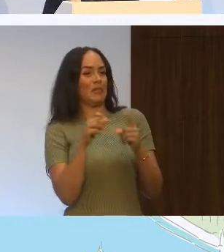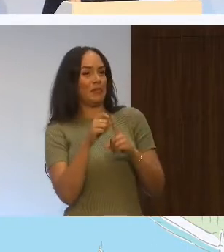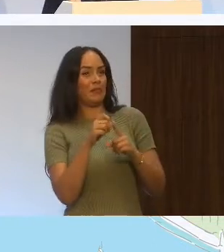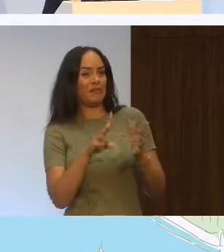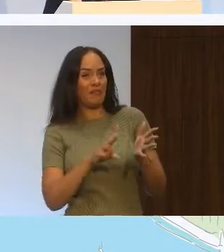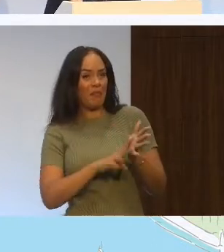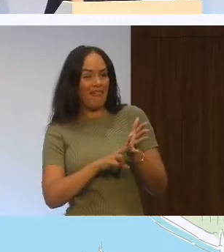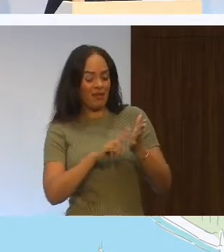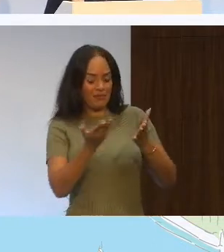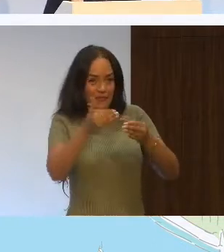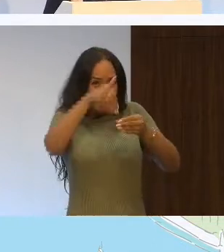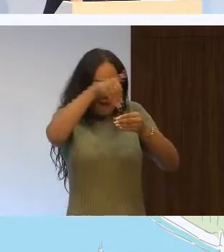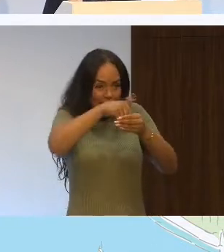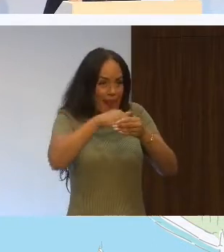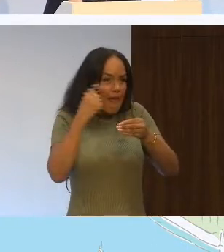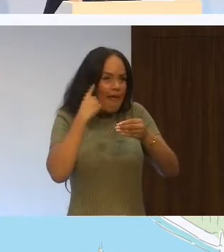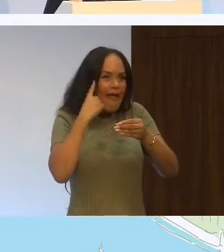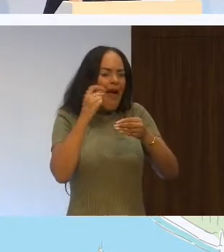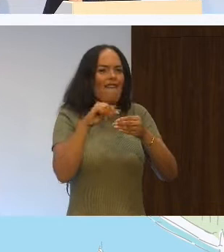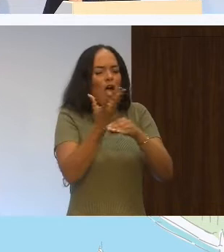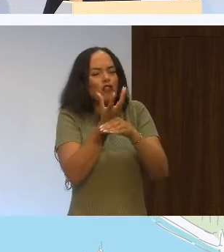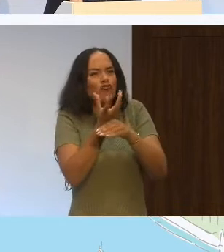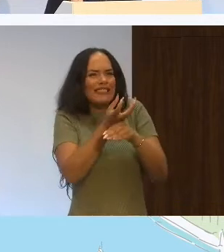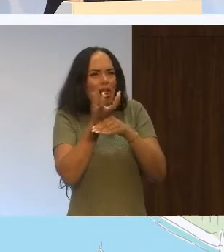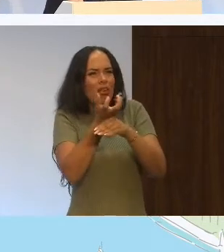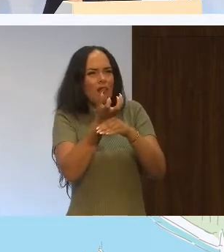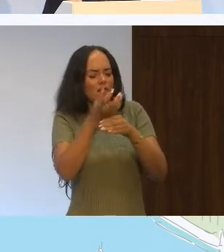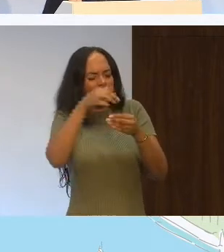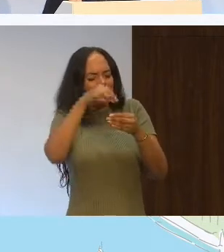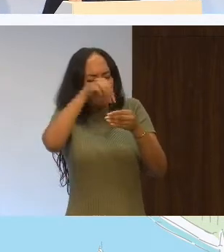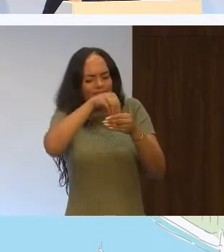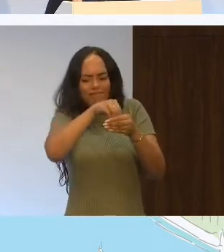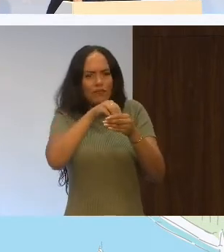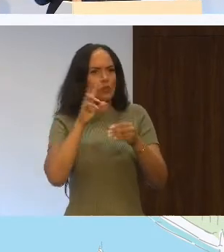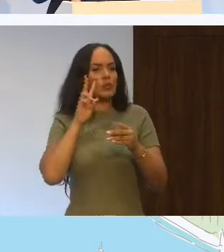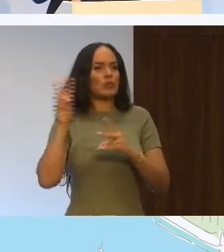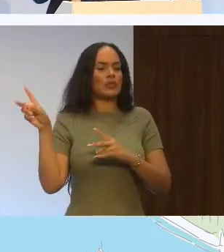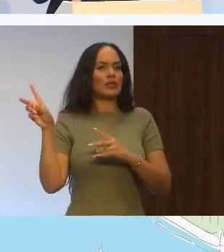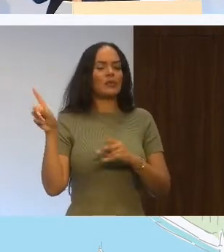ear, there are some crystals that should not be there. You can see them in this image.